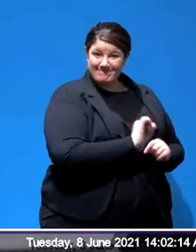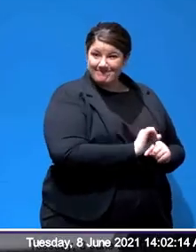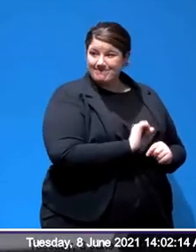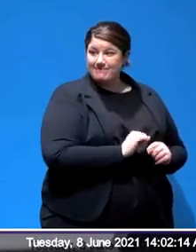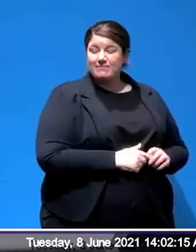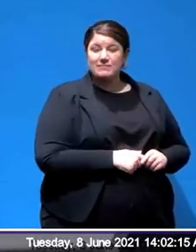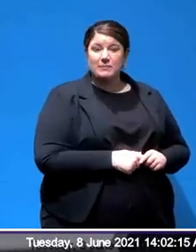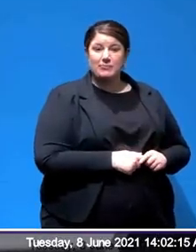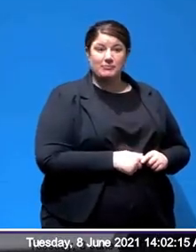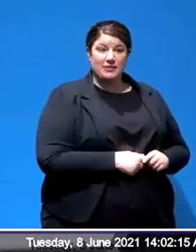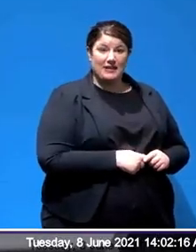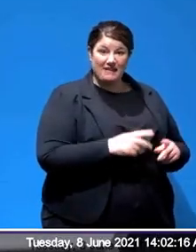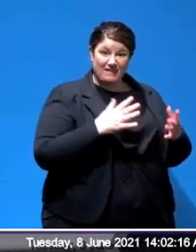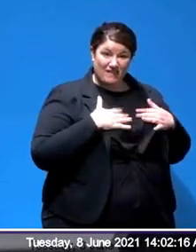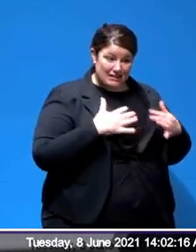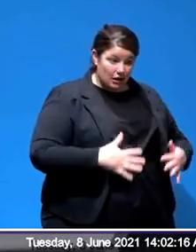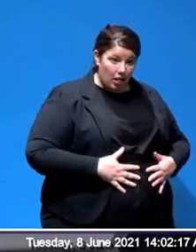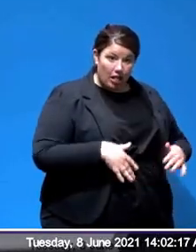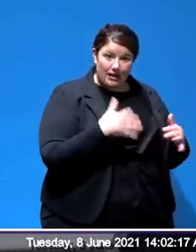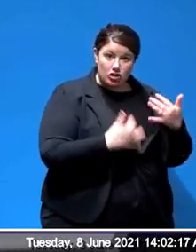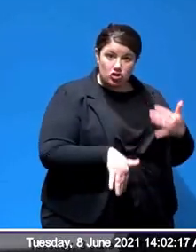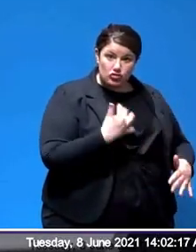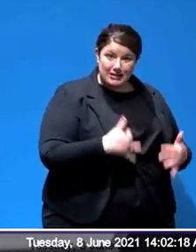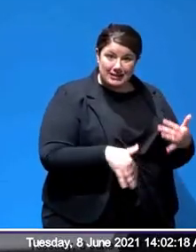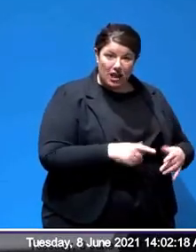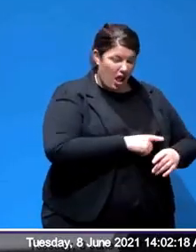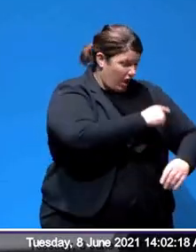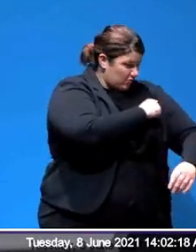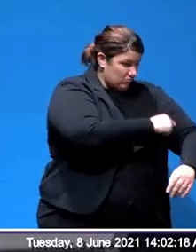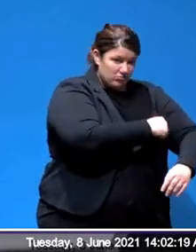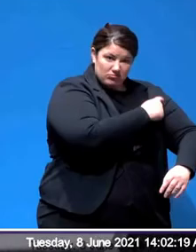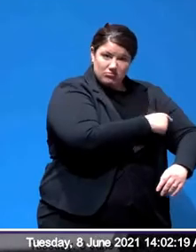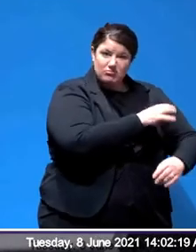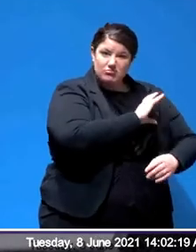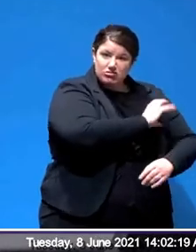involved a physical injury that resulted in external medical care being